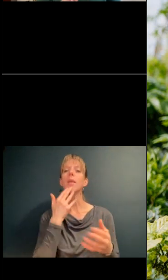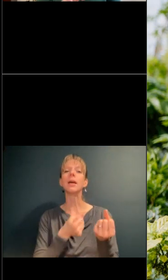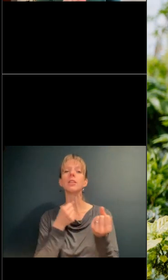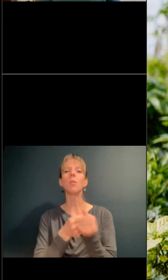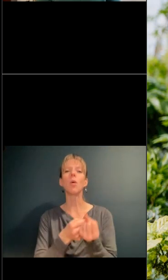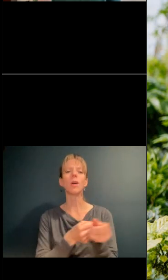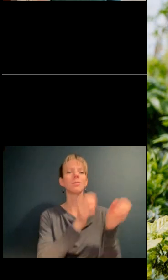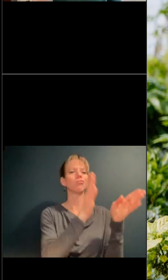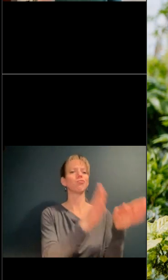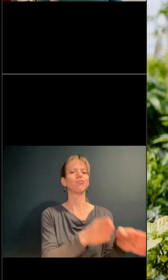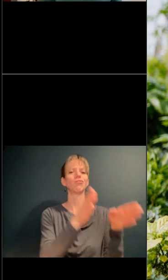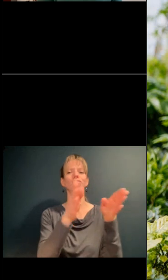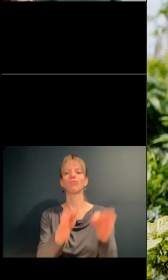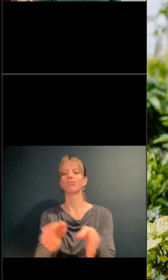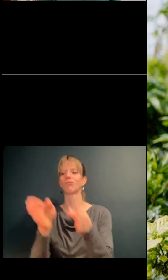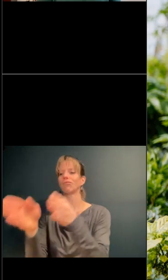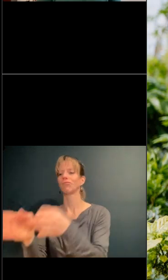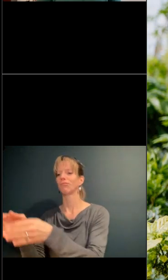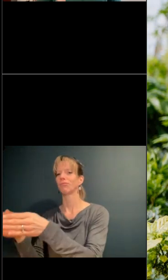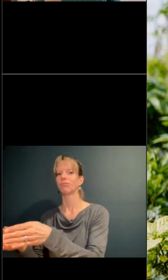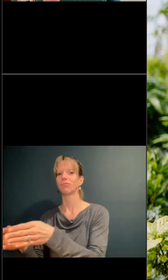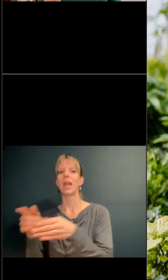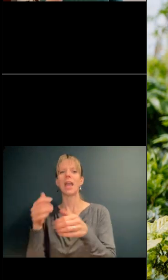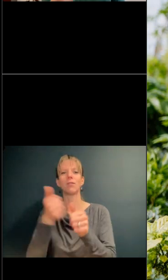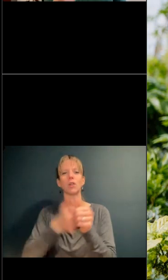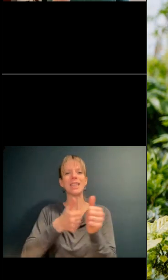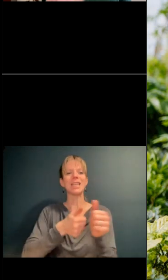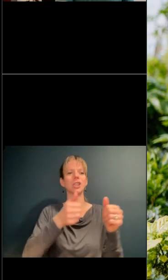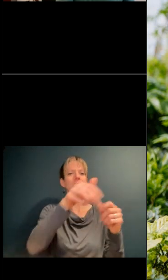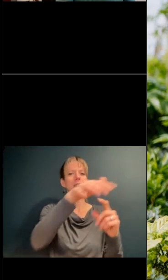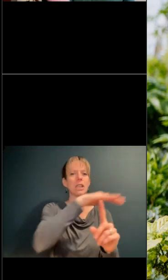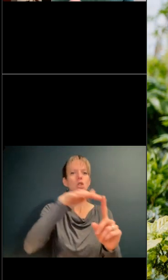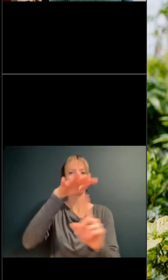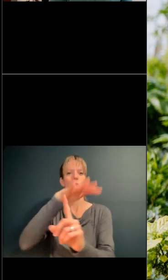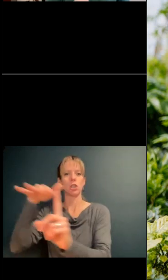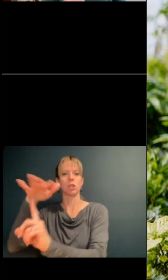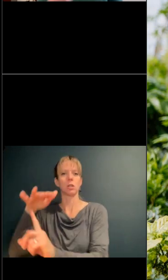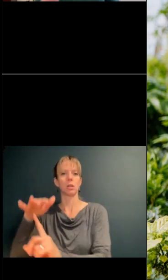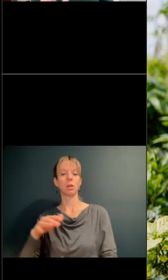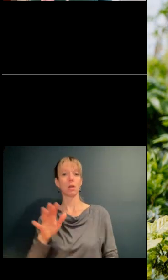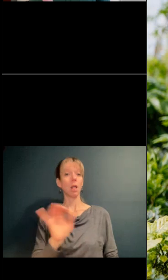at a time, and one place at a time. So are your schools, or your service